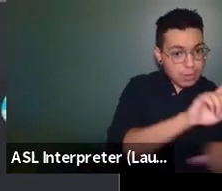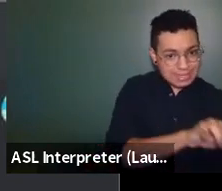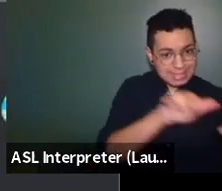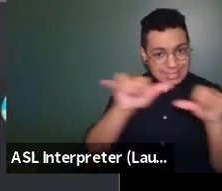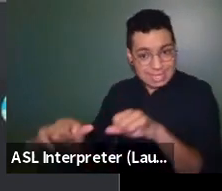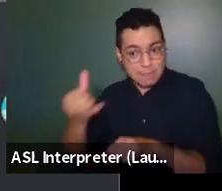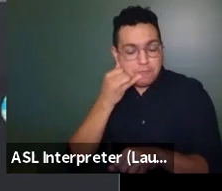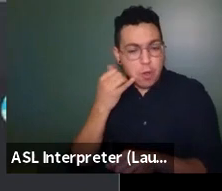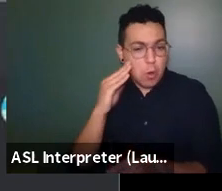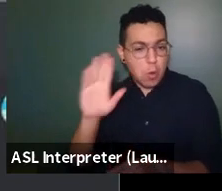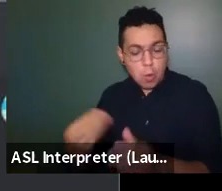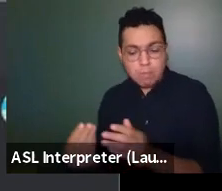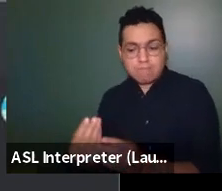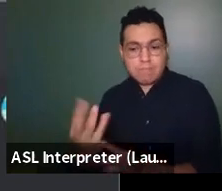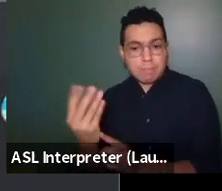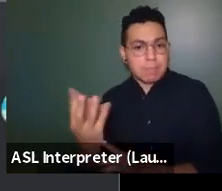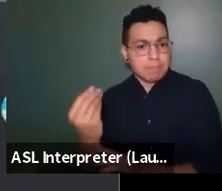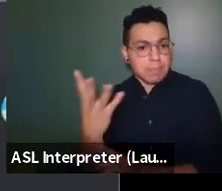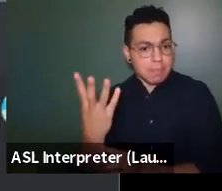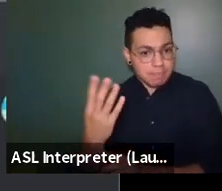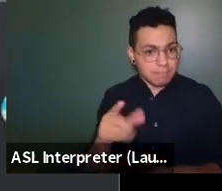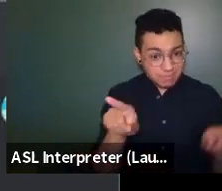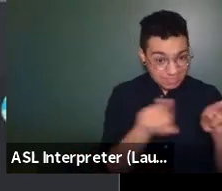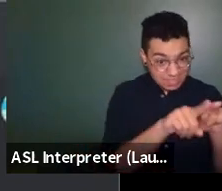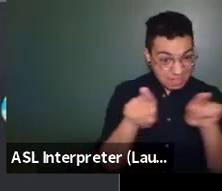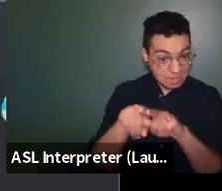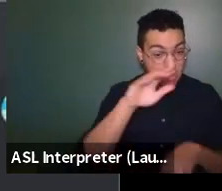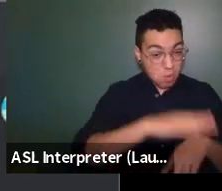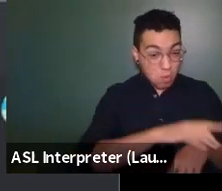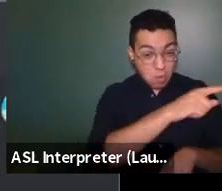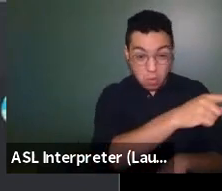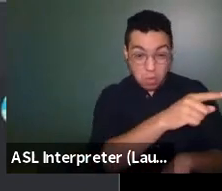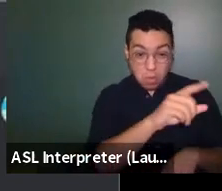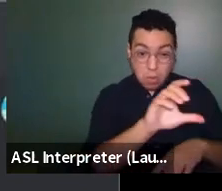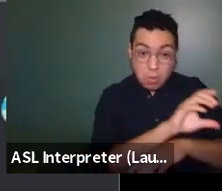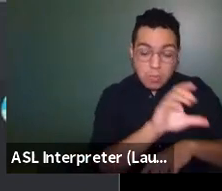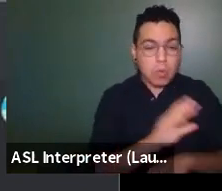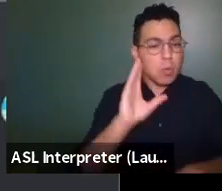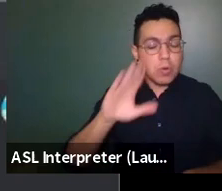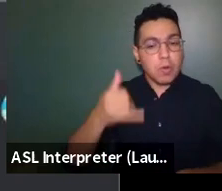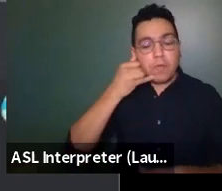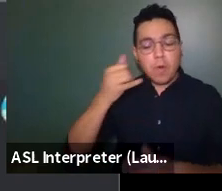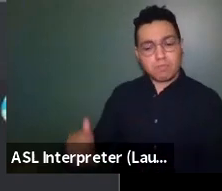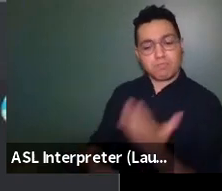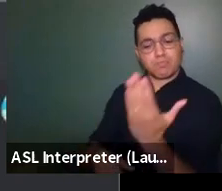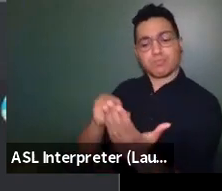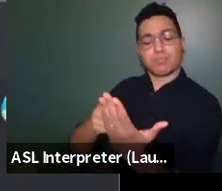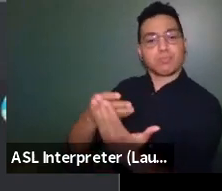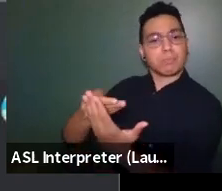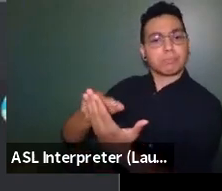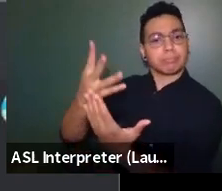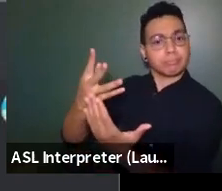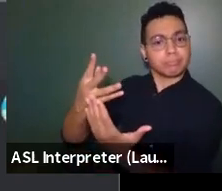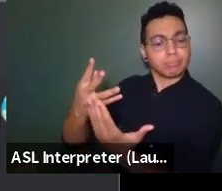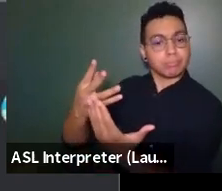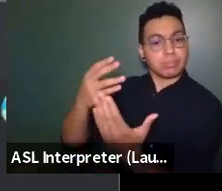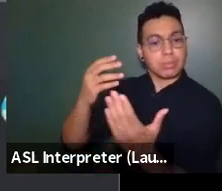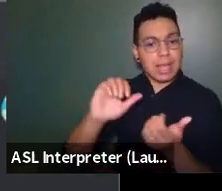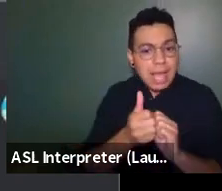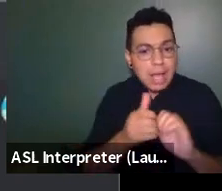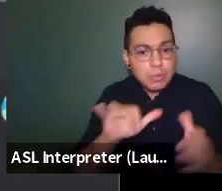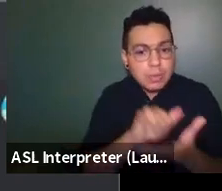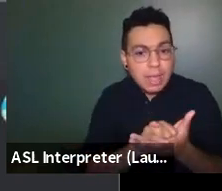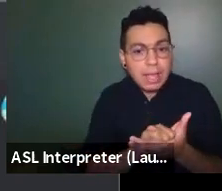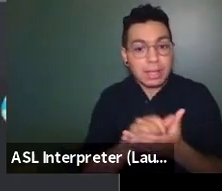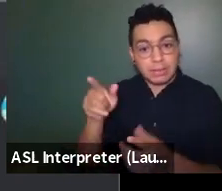ESD 101 - Jeff Crawford: On the phone and the main menu can see all these notifications and the question says "It helped me to know when students had responded to questions or asked questions." So on the computer version,